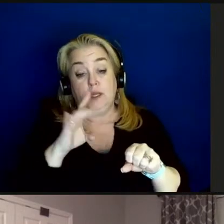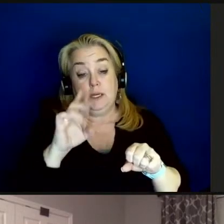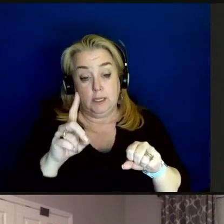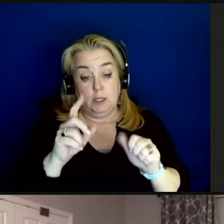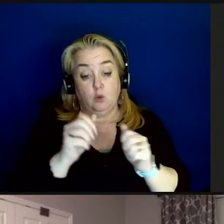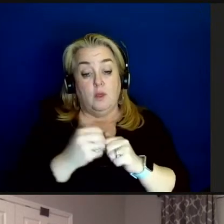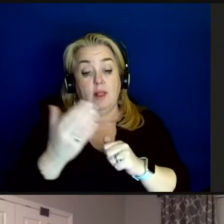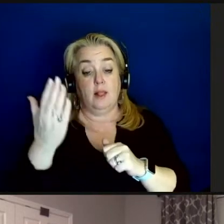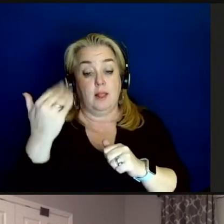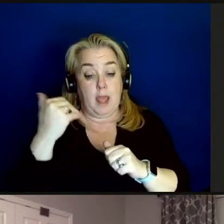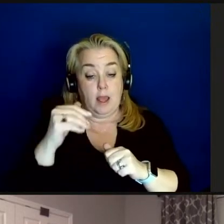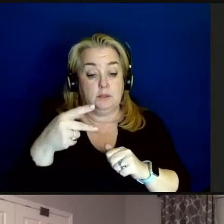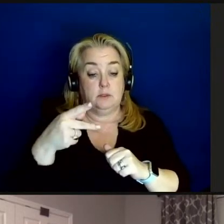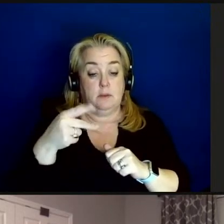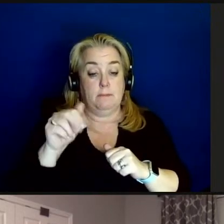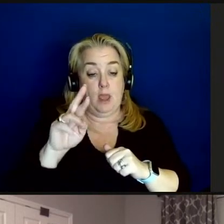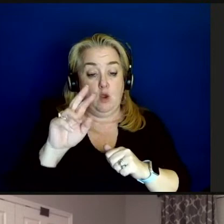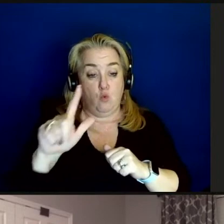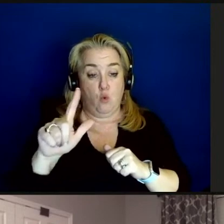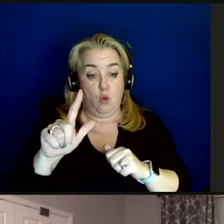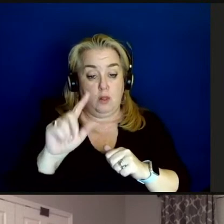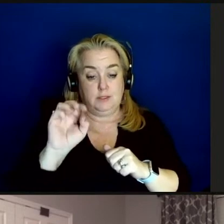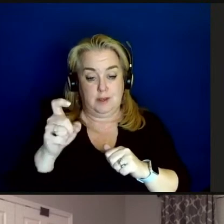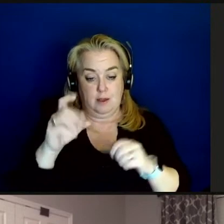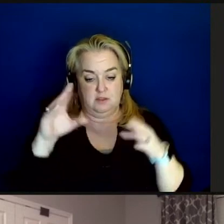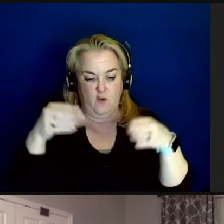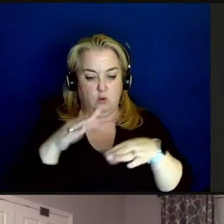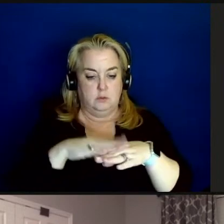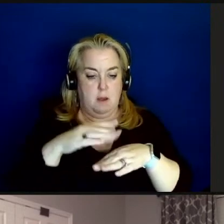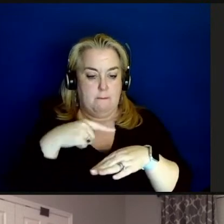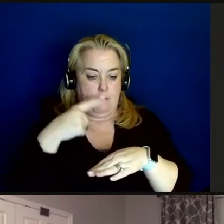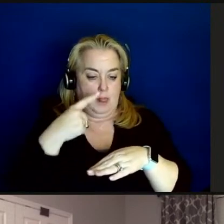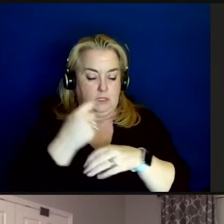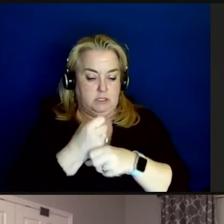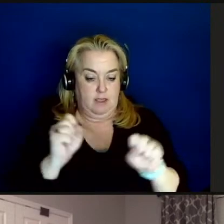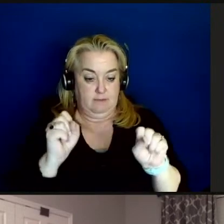TAX AND COMMUNITY SAFETY FACTS.